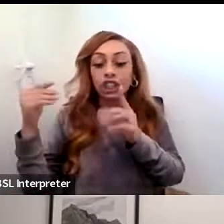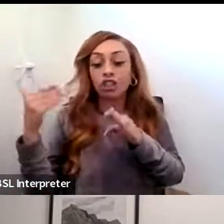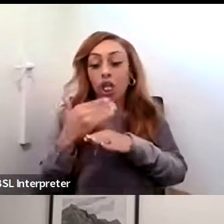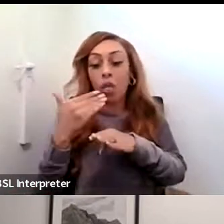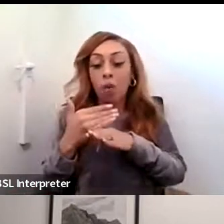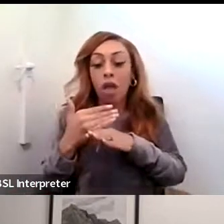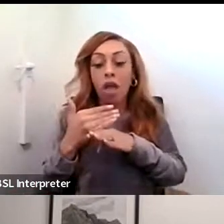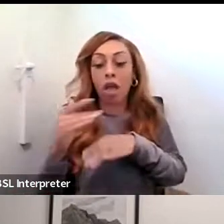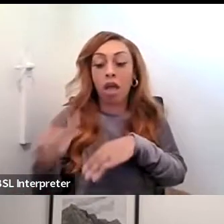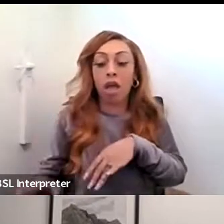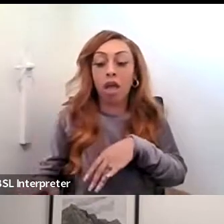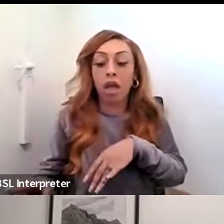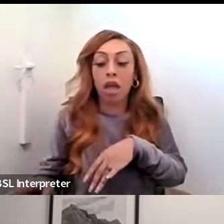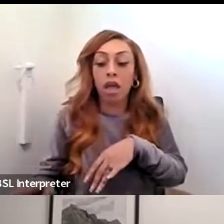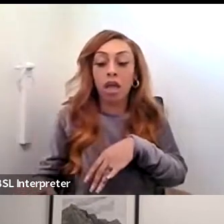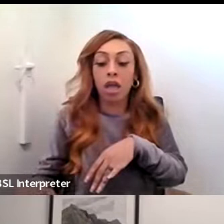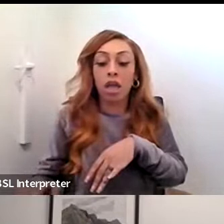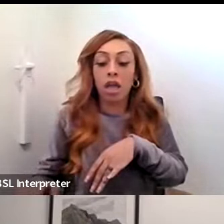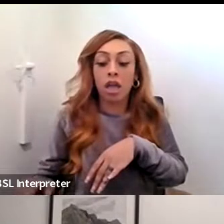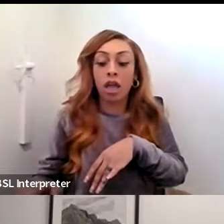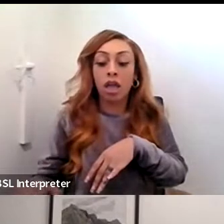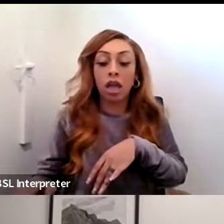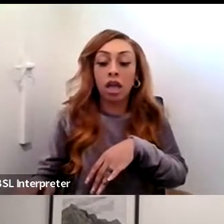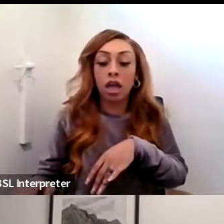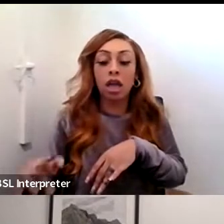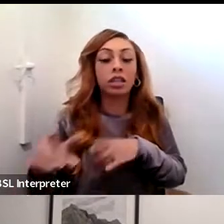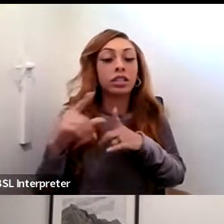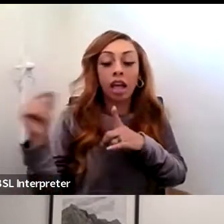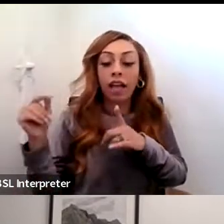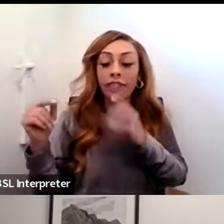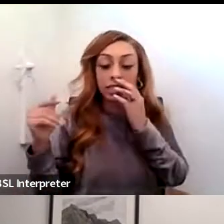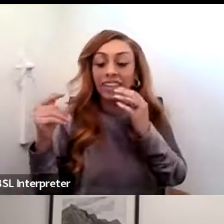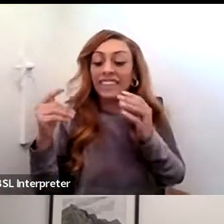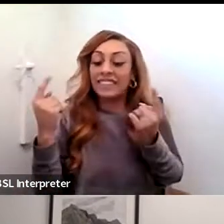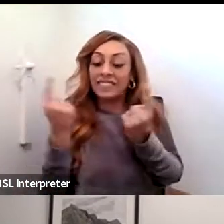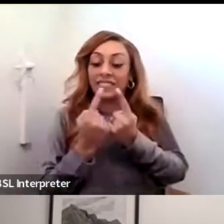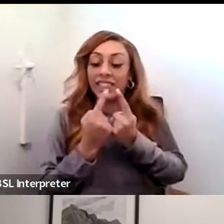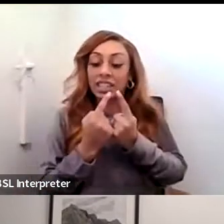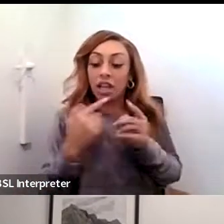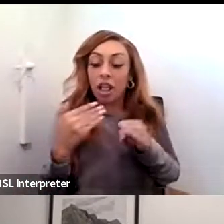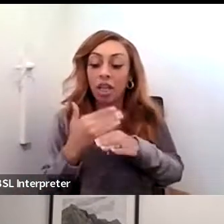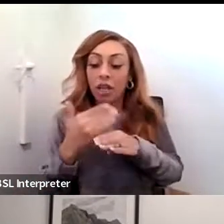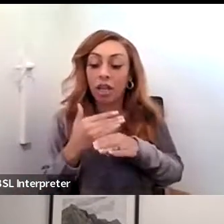Much as, I suppose, people would want many divergent things from physical work, but they just have to attend what there is.